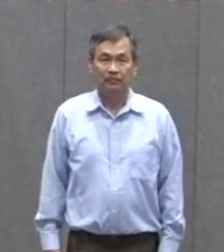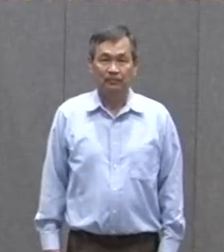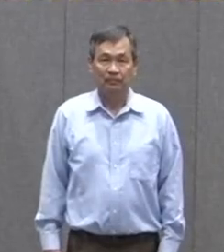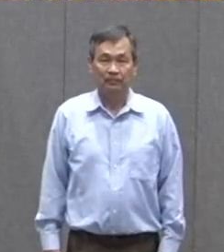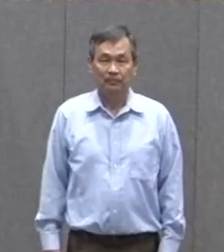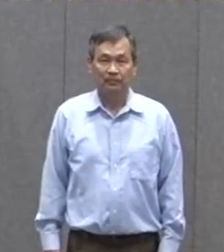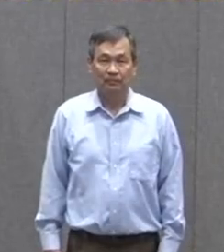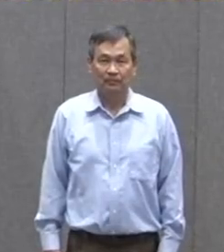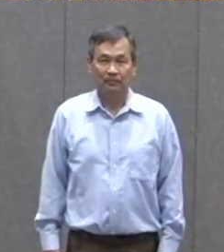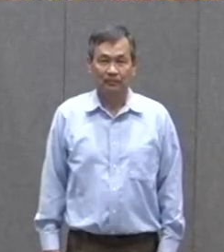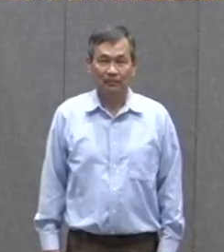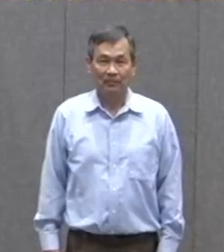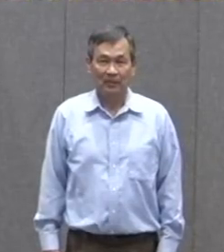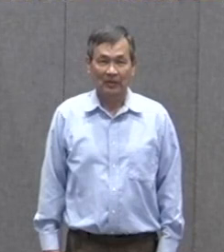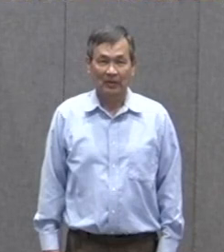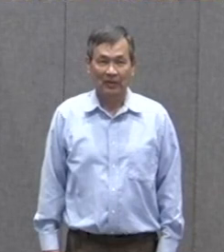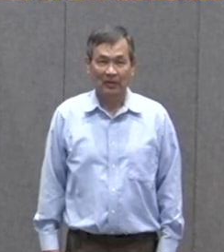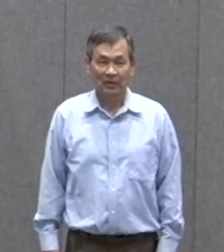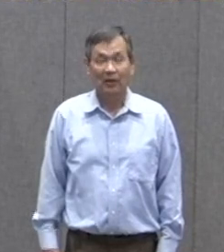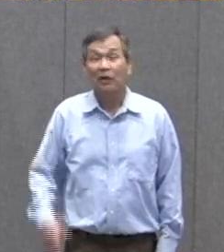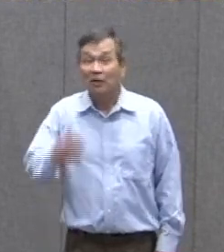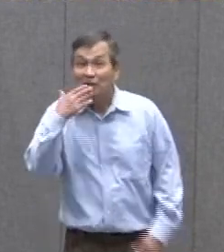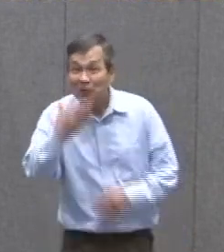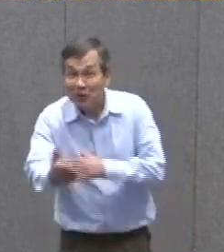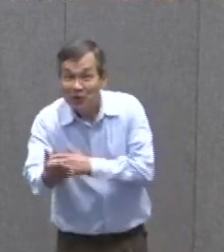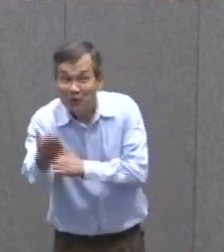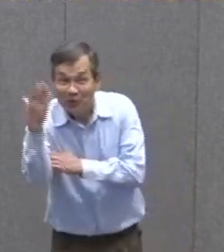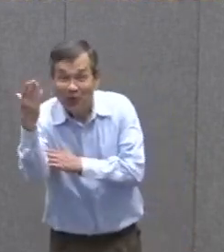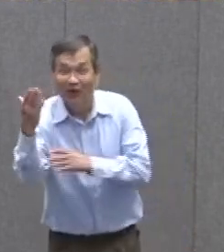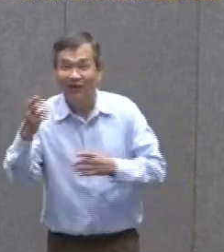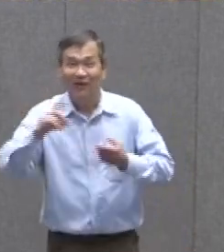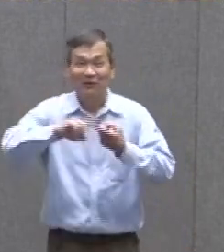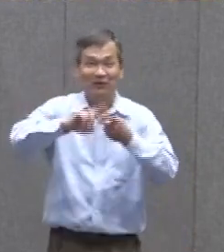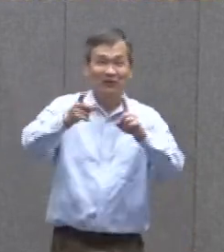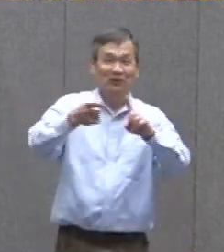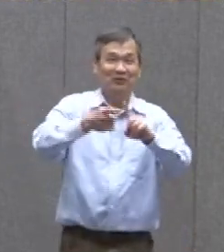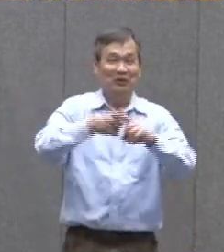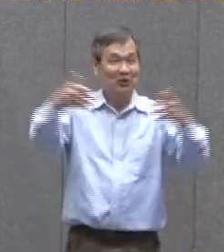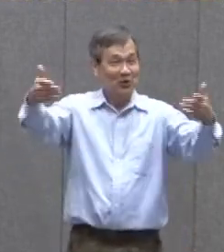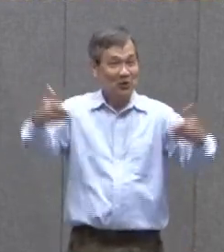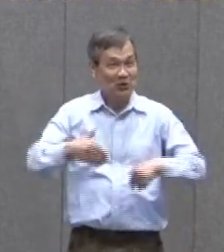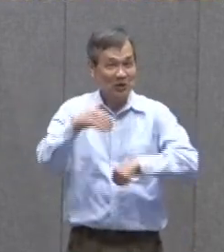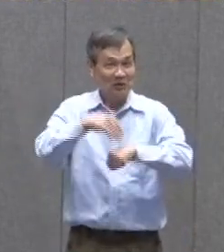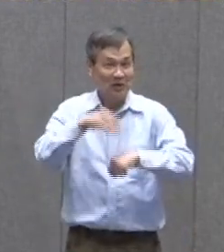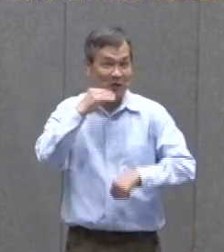[Director] Two, one. Good morning, friends, and welcome to @Home with APS.